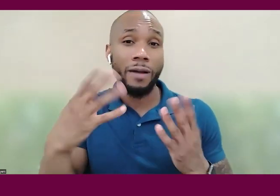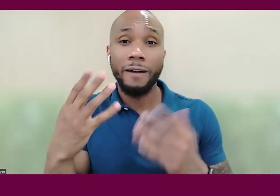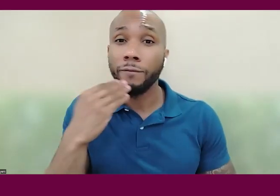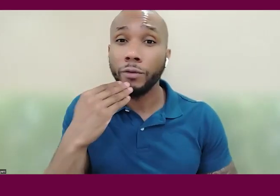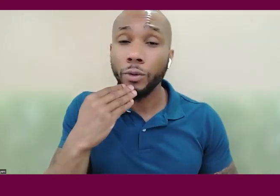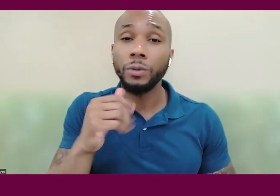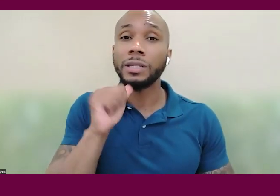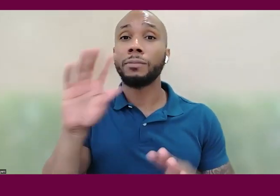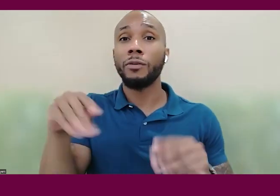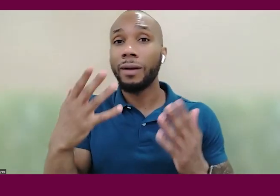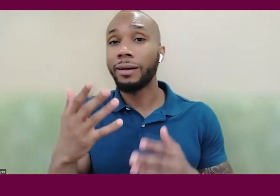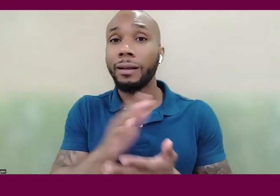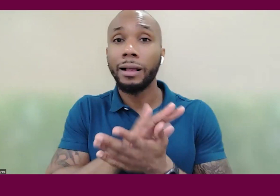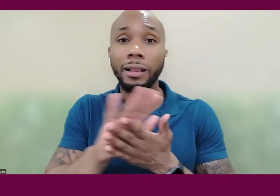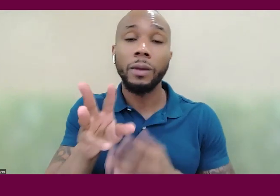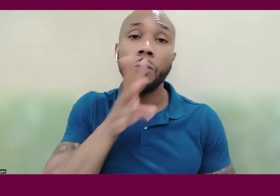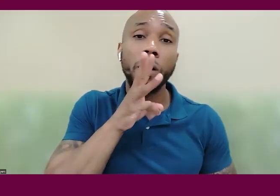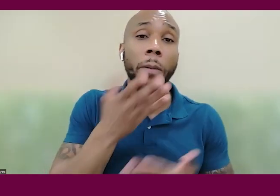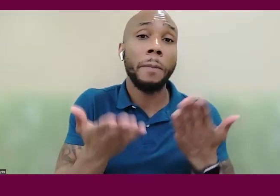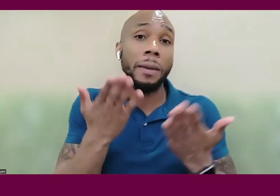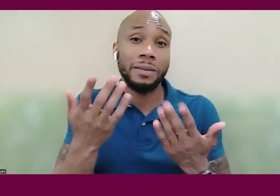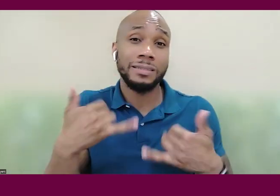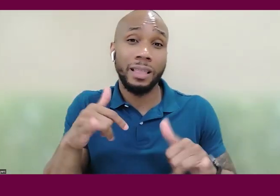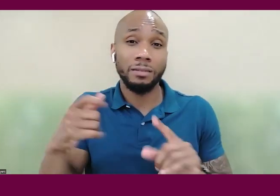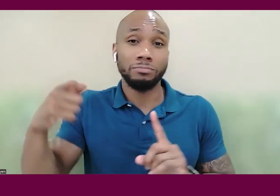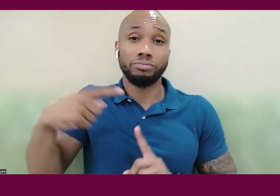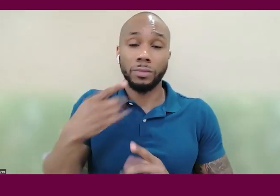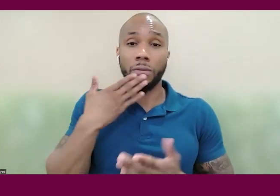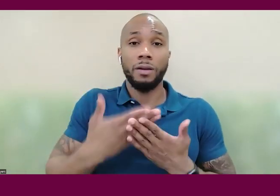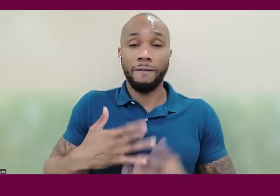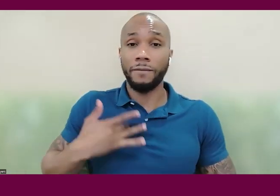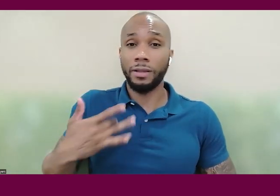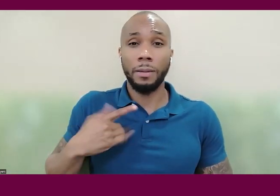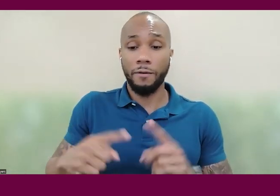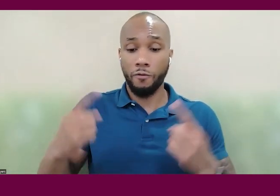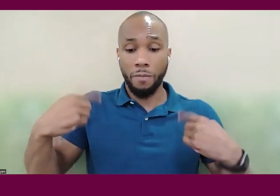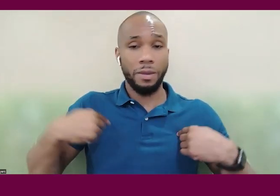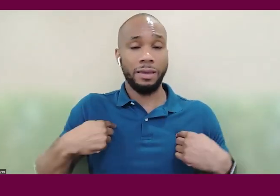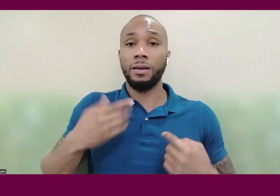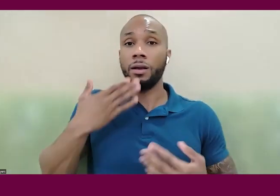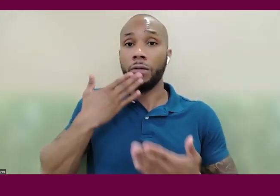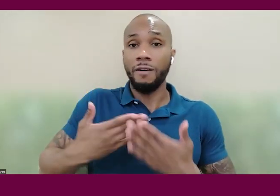It don't give you clean water, but maybe it gives you a good feeling. A good feeling ain't good enough to me.